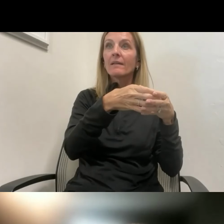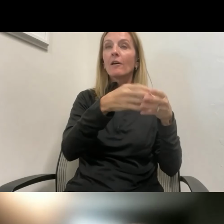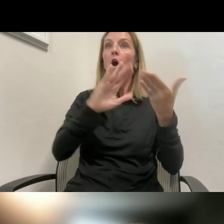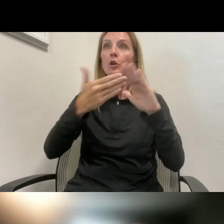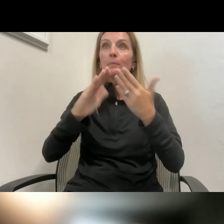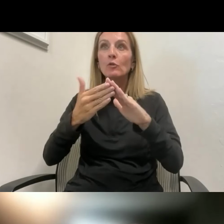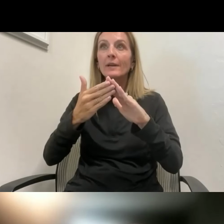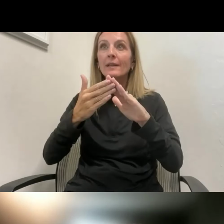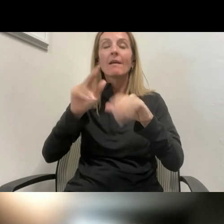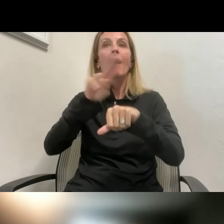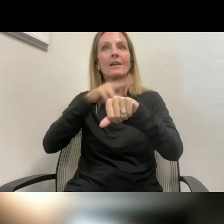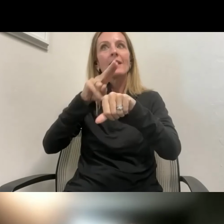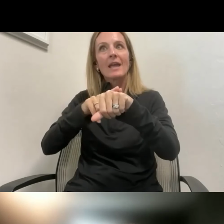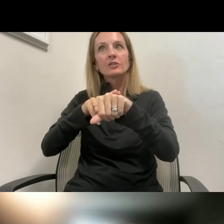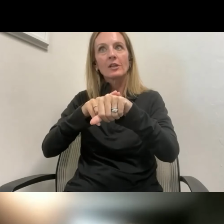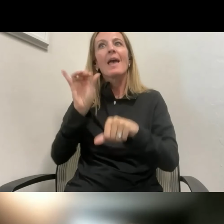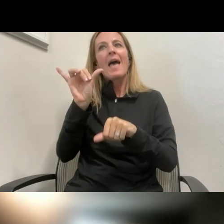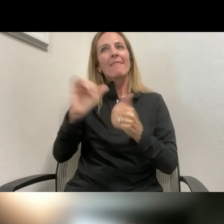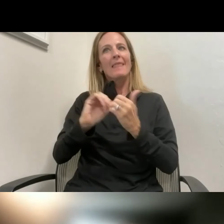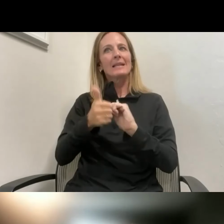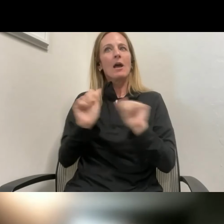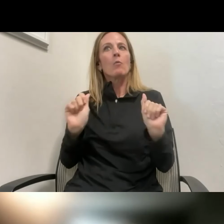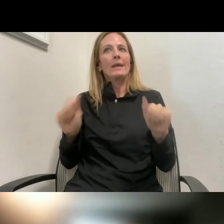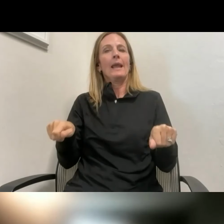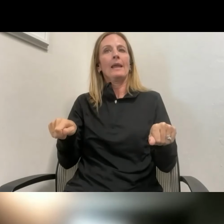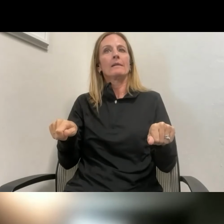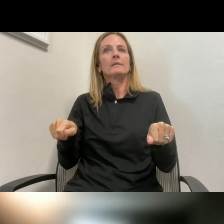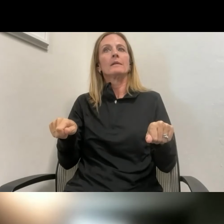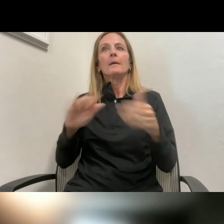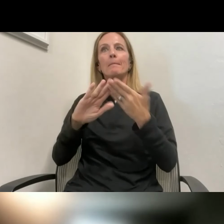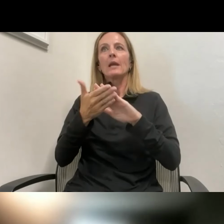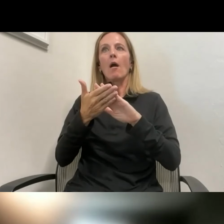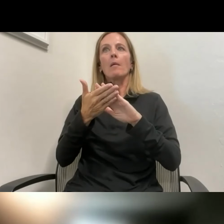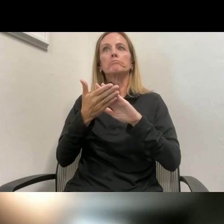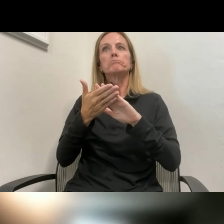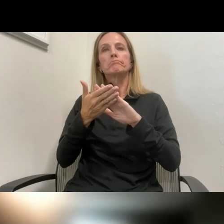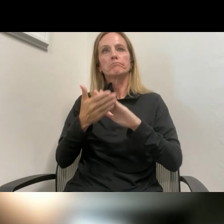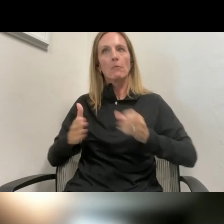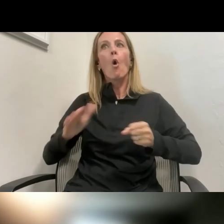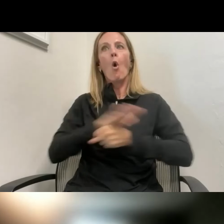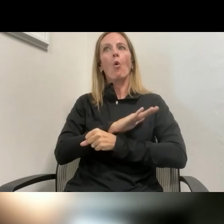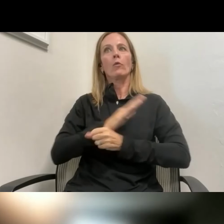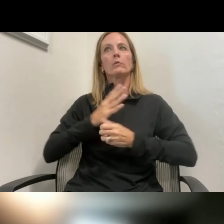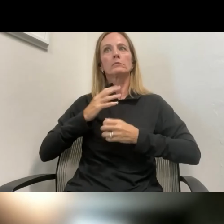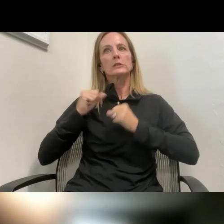the ways that help us be whole and strong. And that’s also those strengths - those ways - that